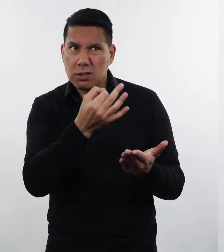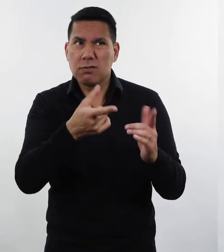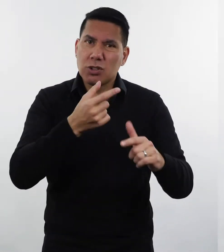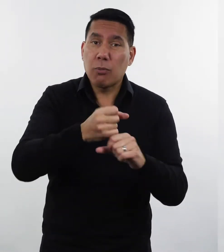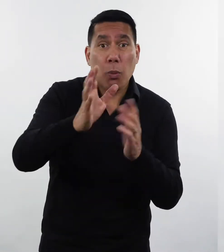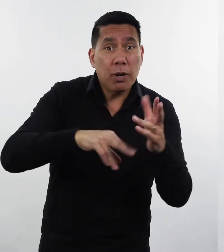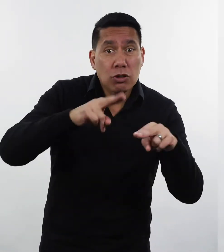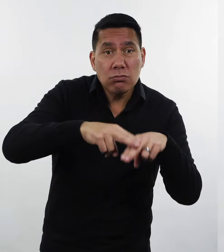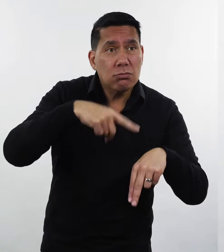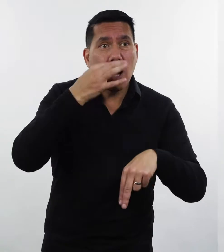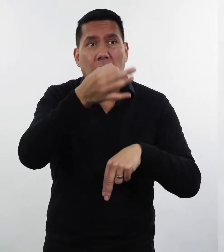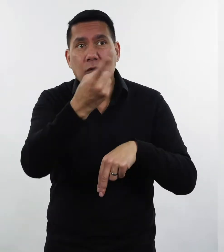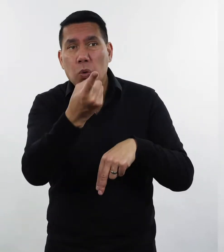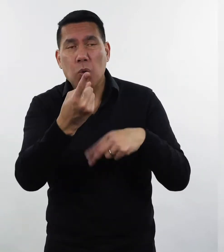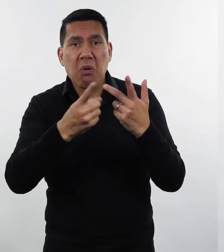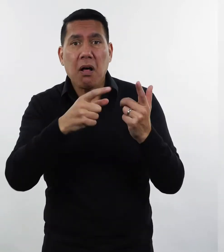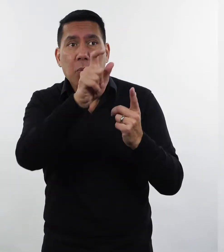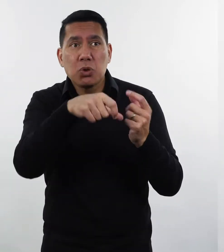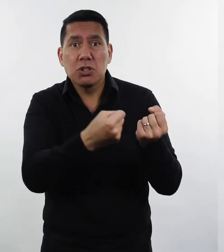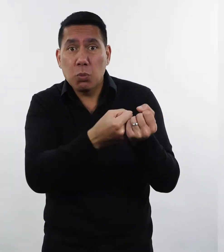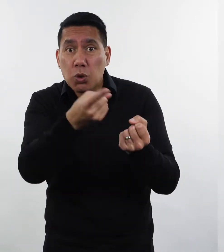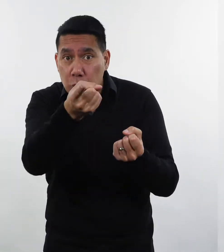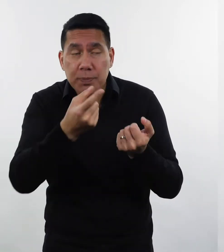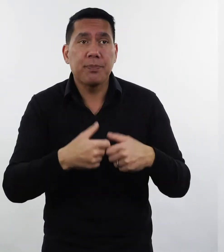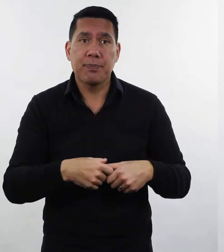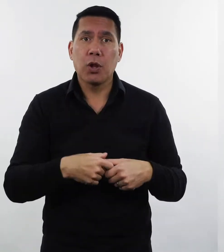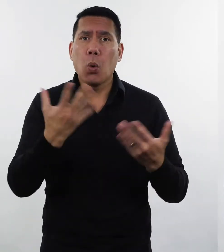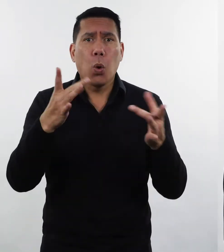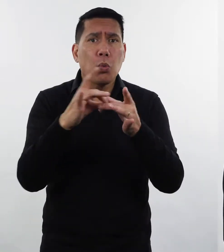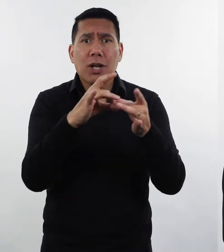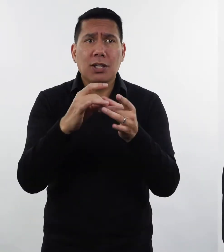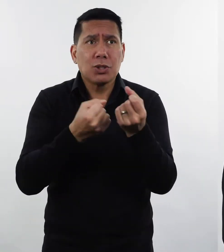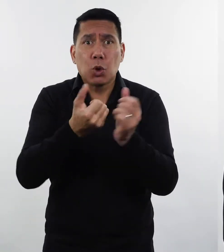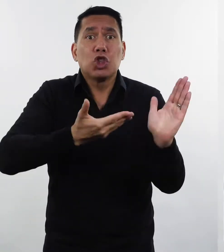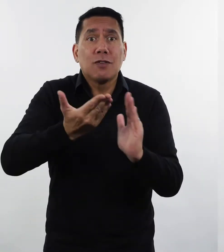a nominated support person or a coordination support service provider.